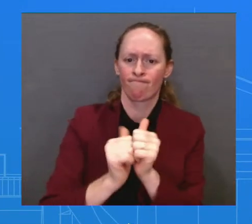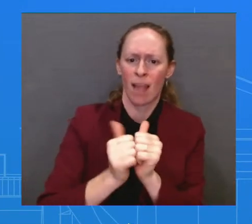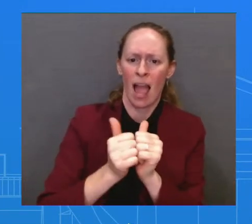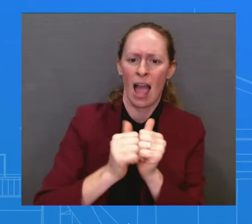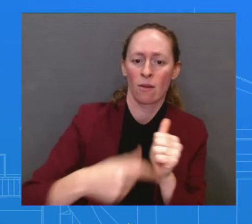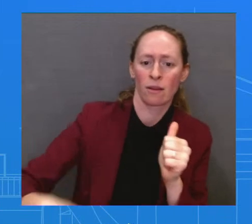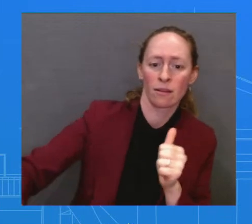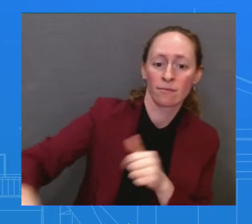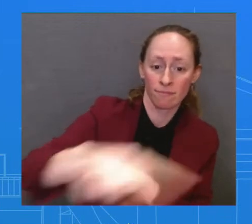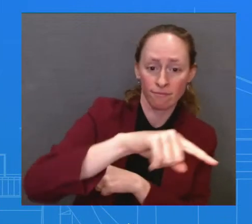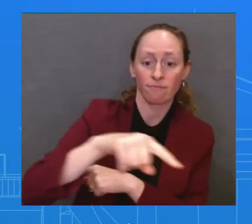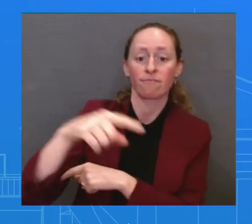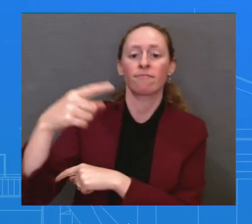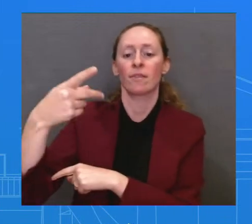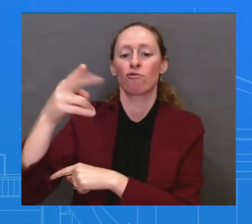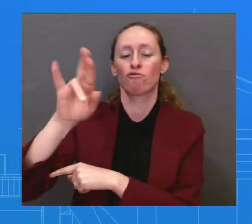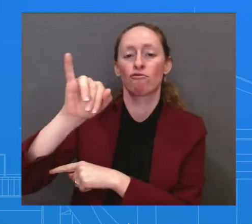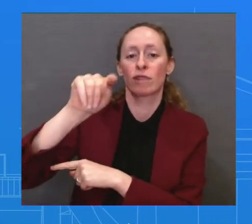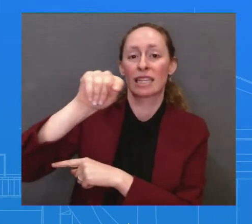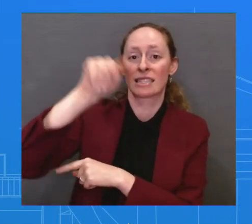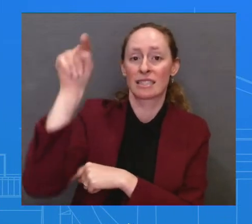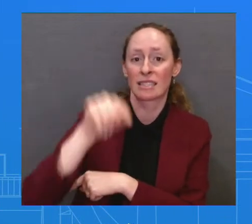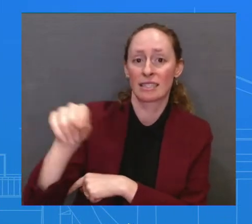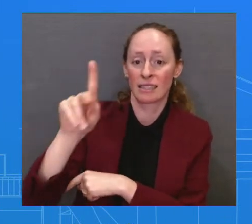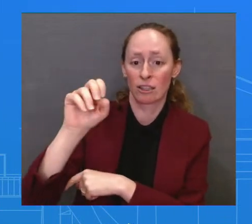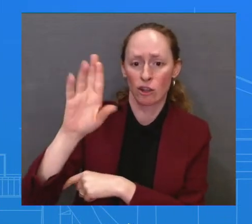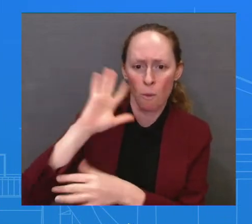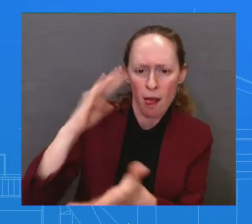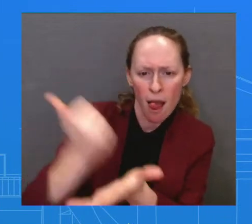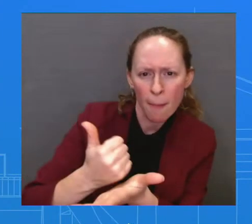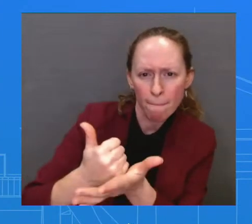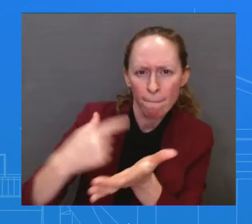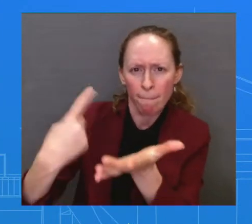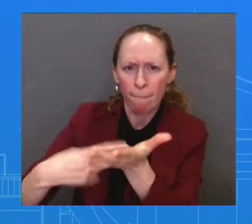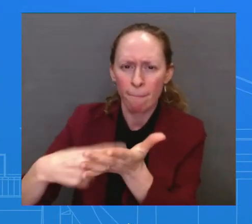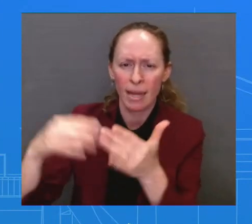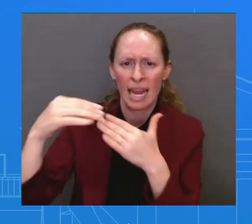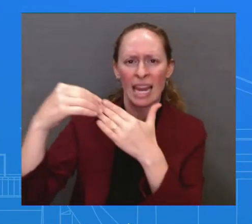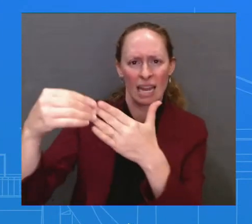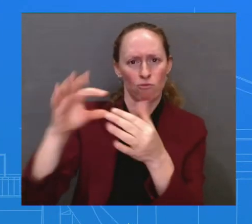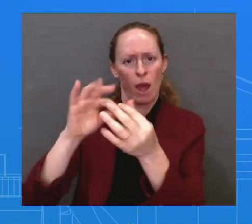partner countries, and Ukrainian counterparts to generate international investment in Ukraine